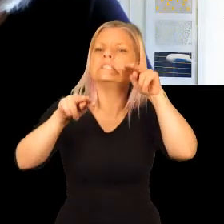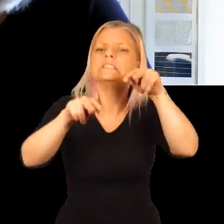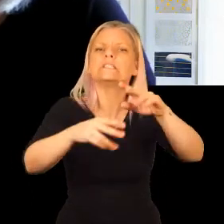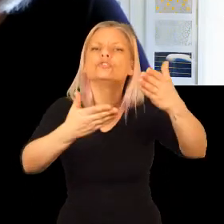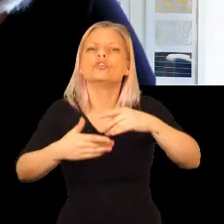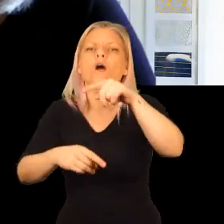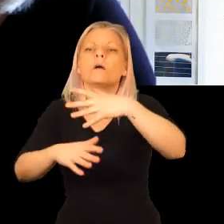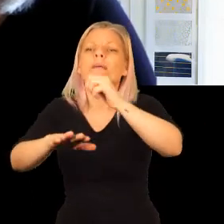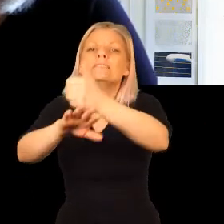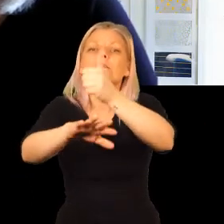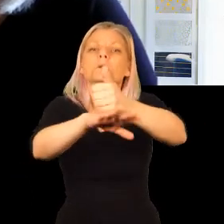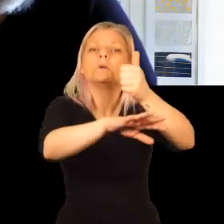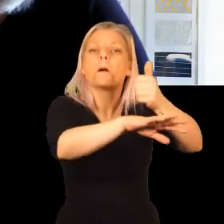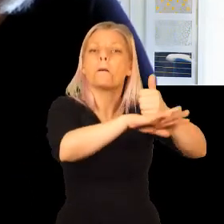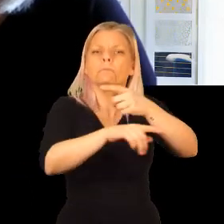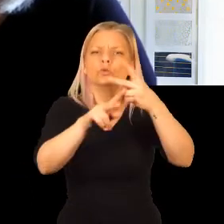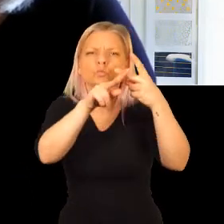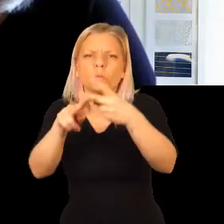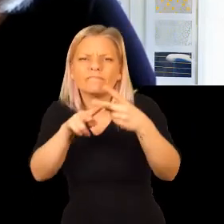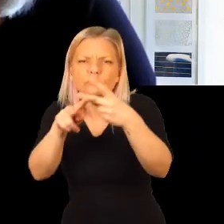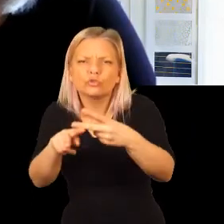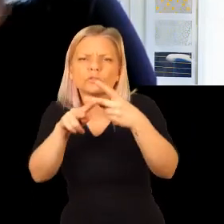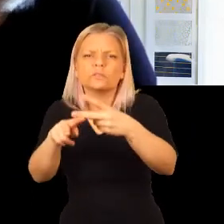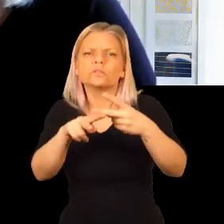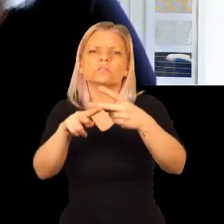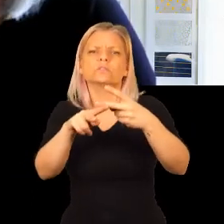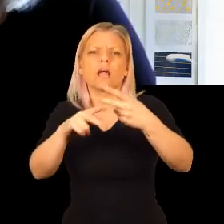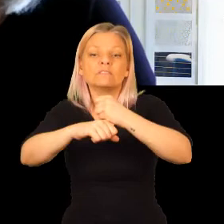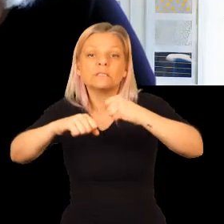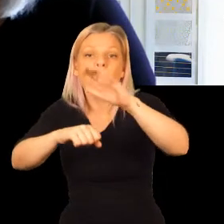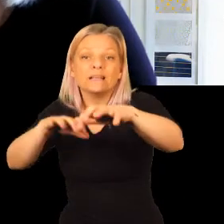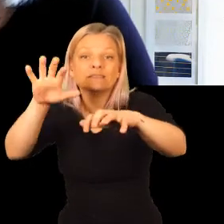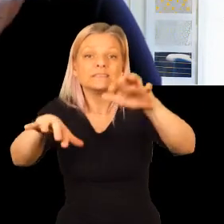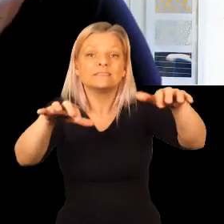oftentimes i'll see services that say up and it's a supervision model and actually all the spaces